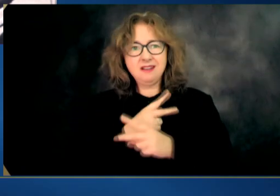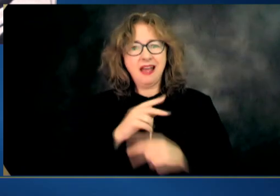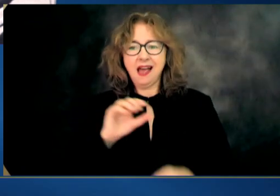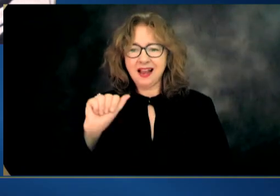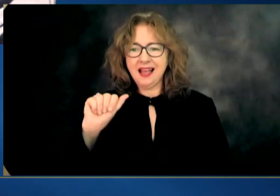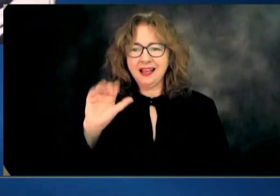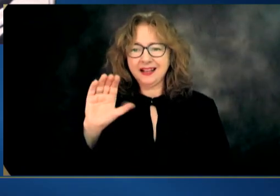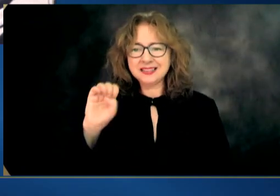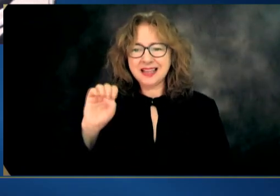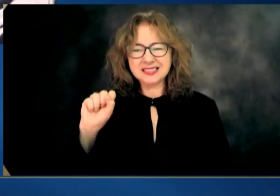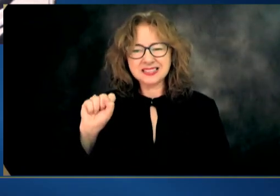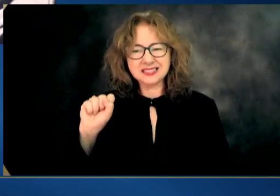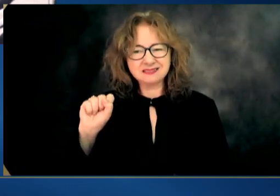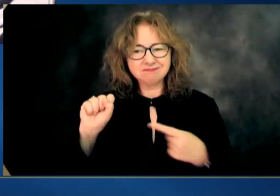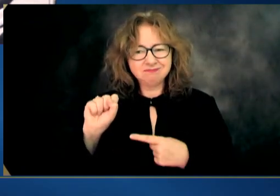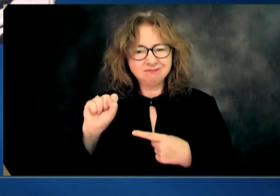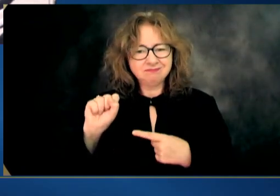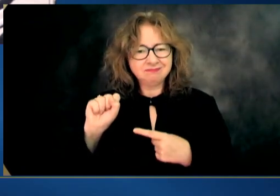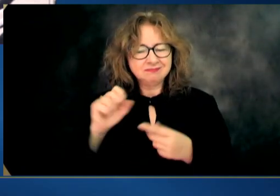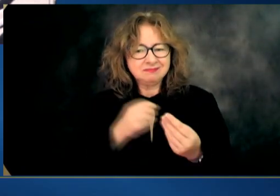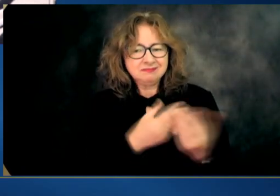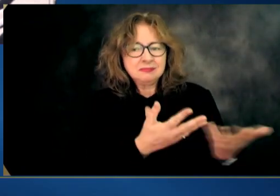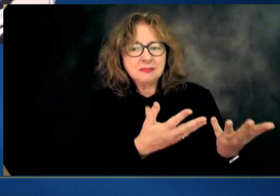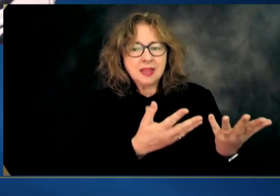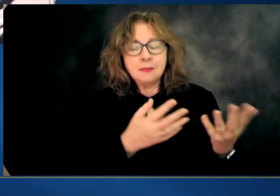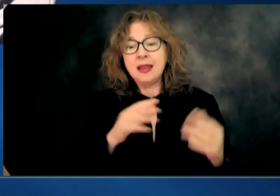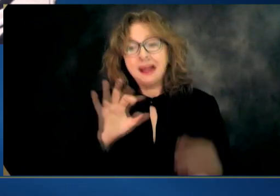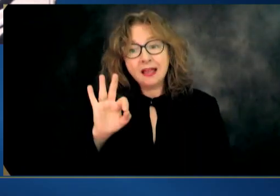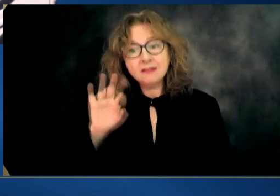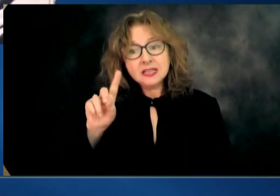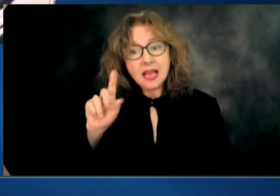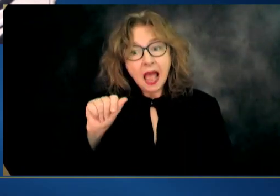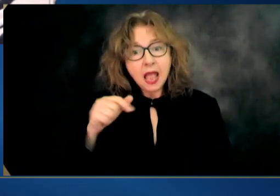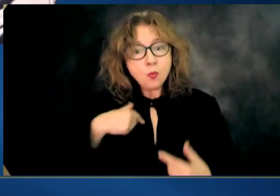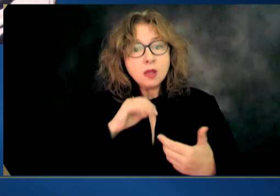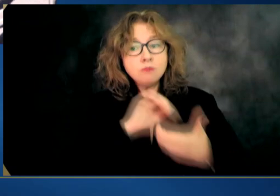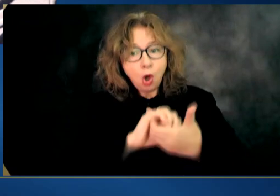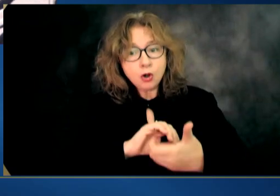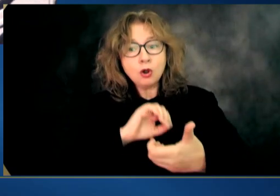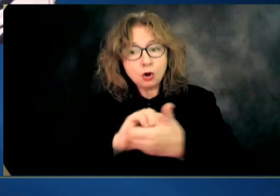unfortunately, you know, we -- at FDA, we partner in trying to figure out ways